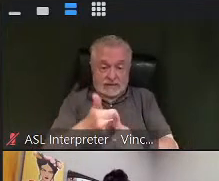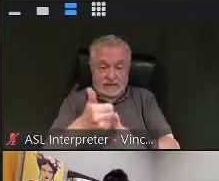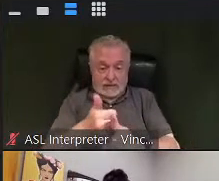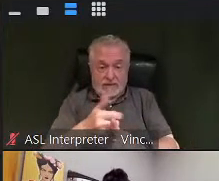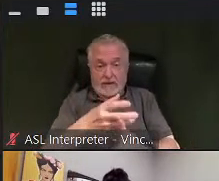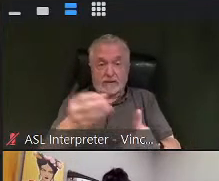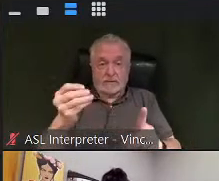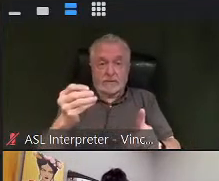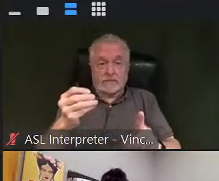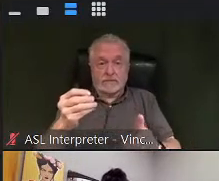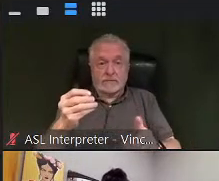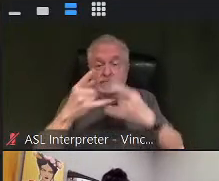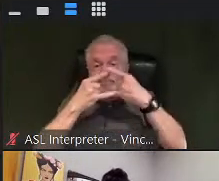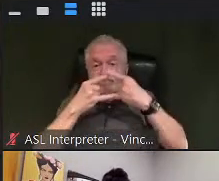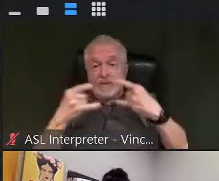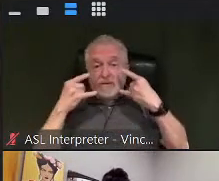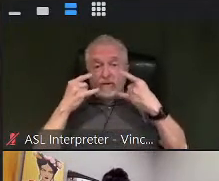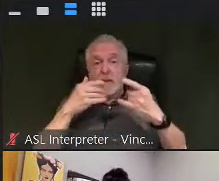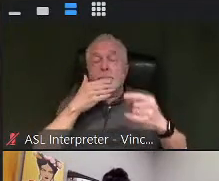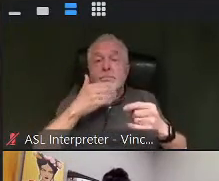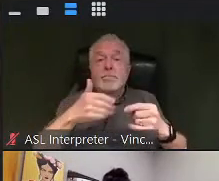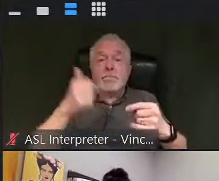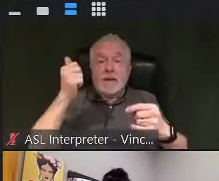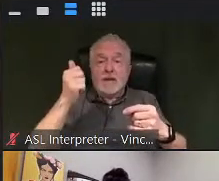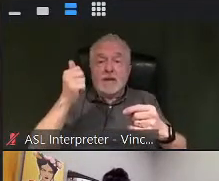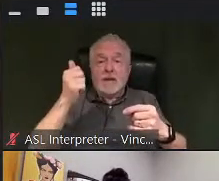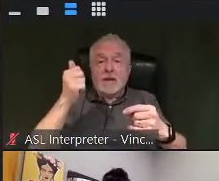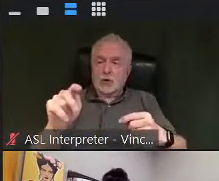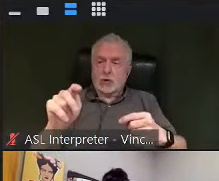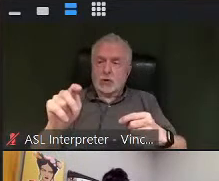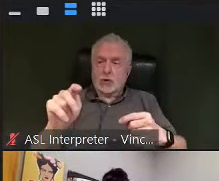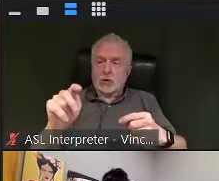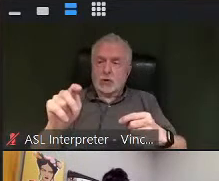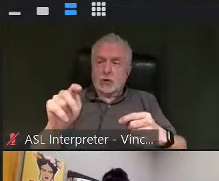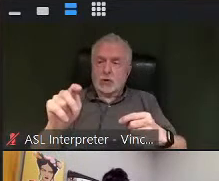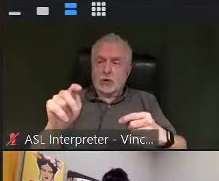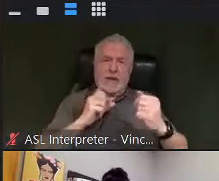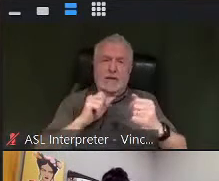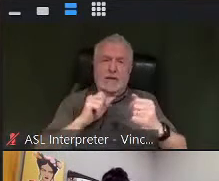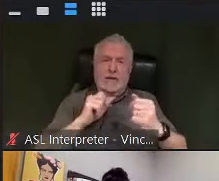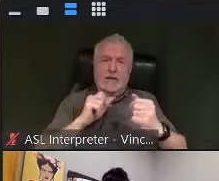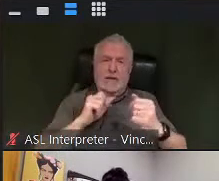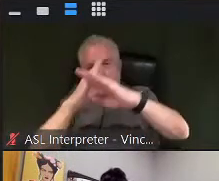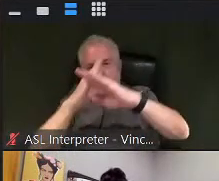the face coverings are the best tools that can help us prevent the communication of